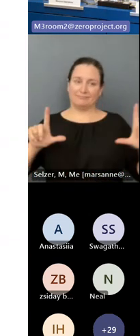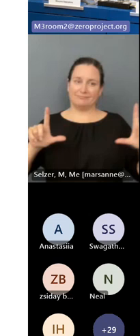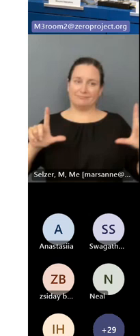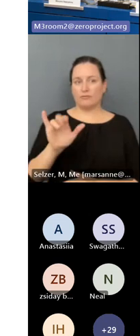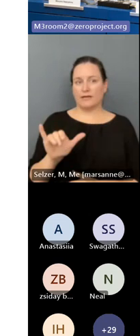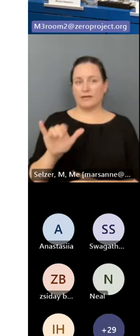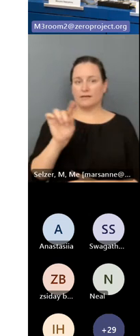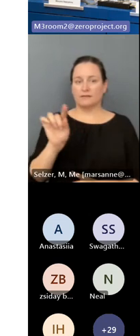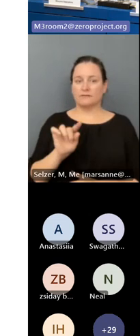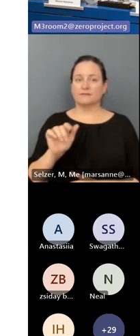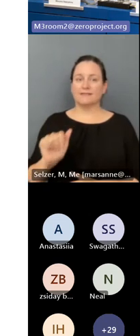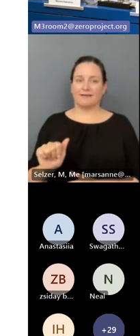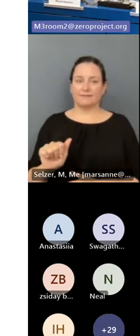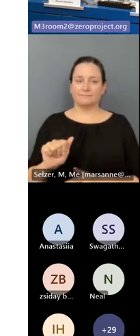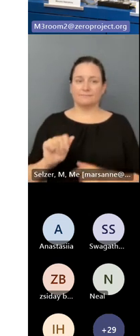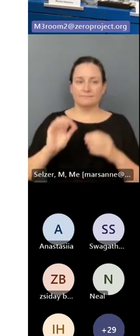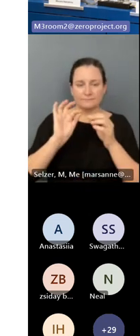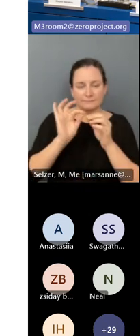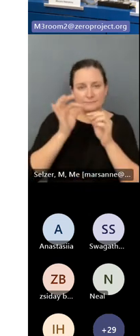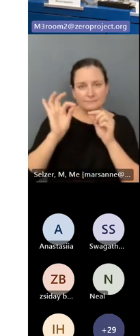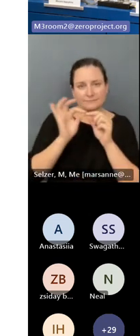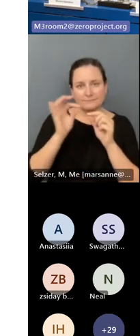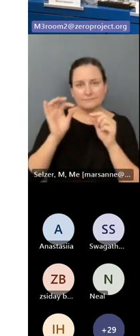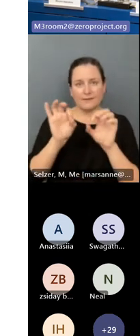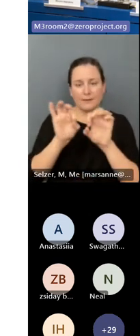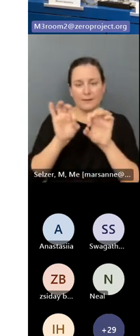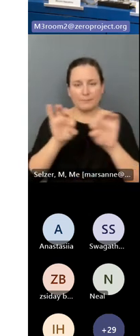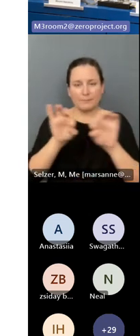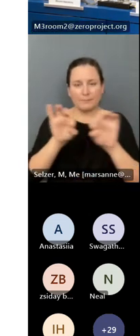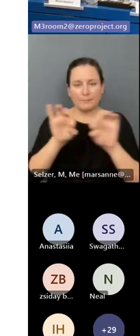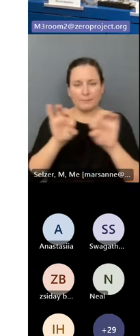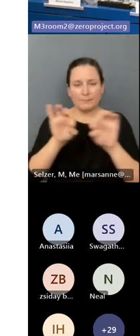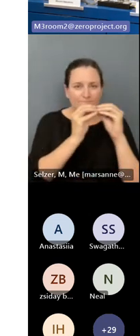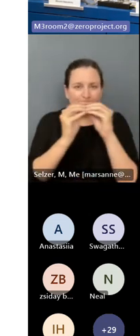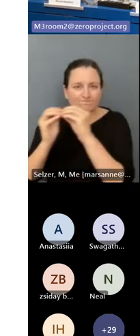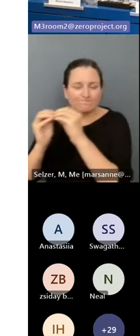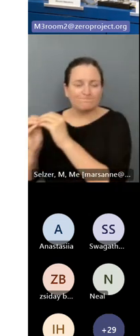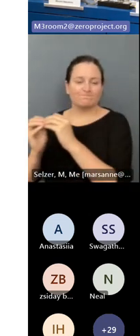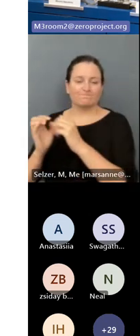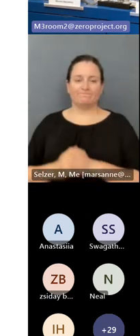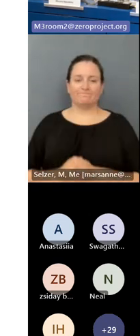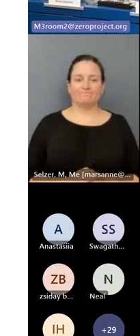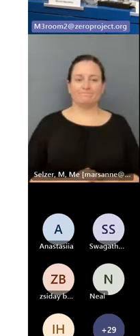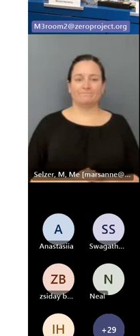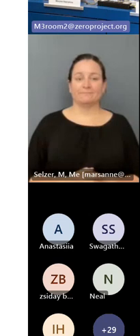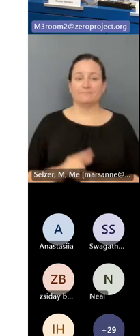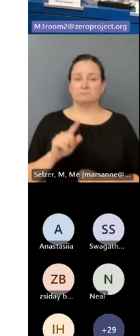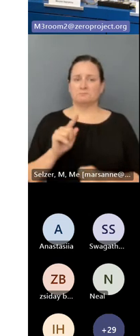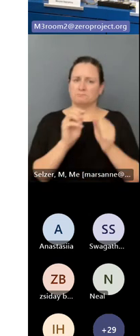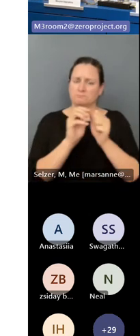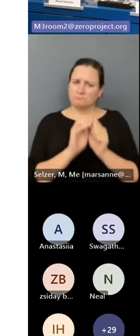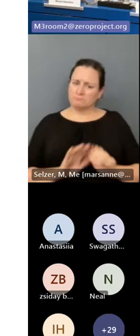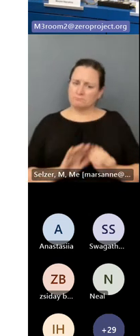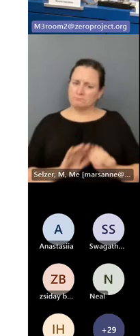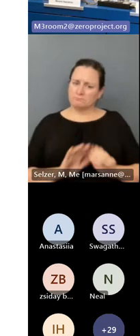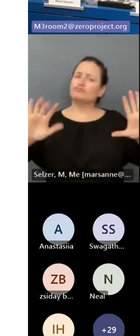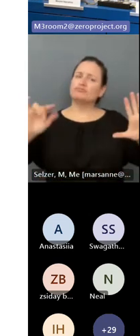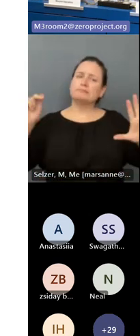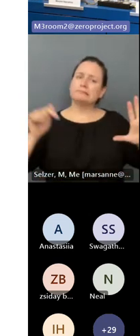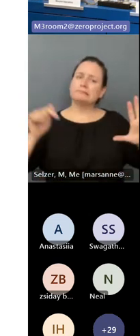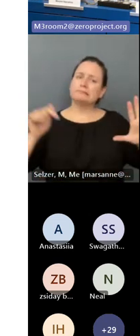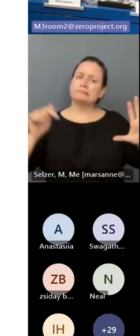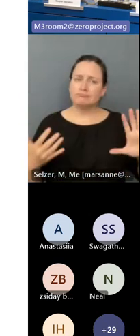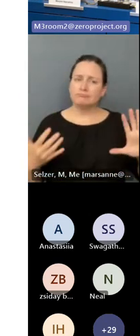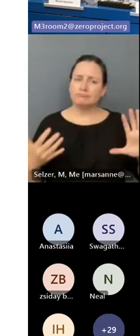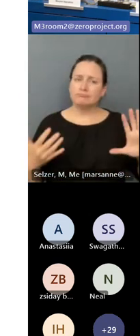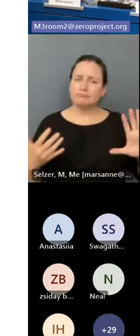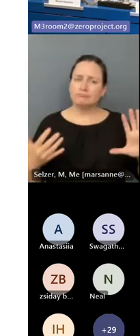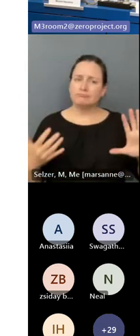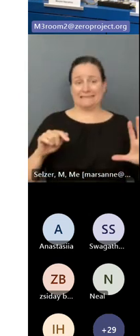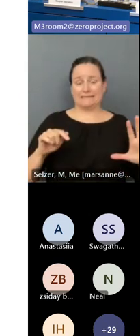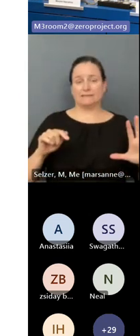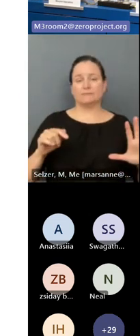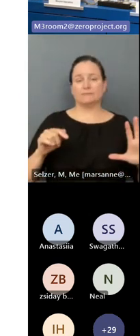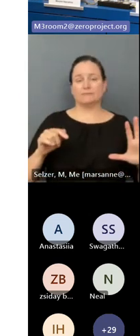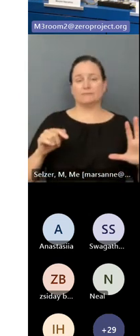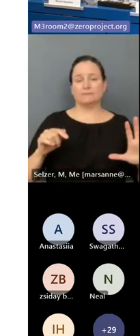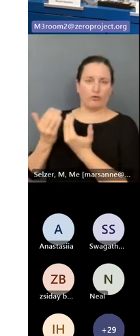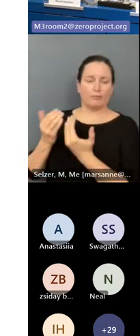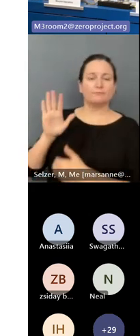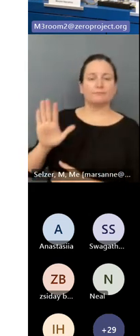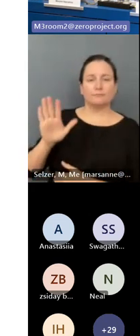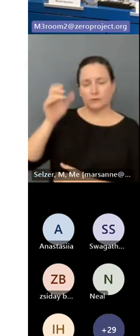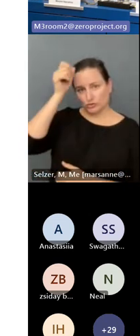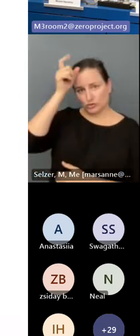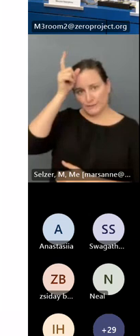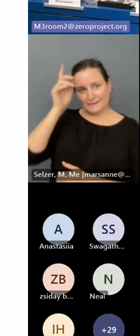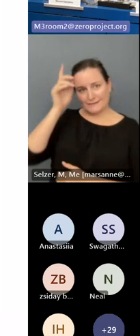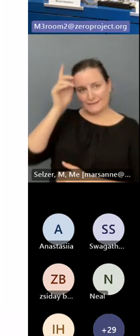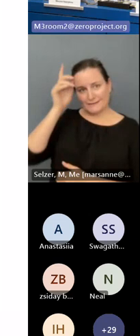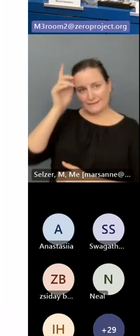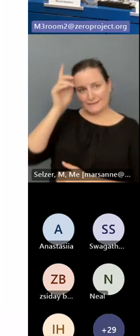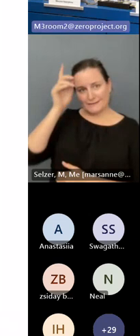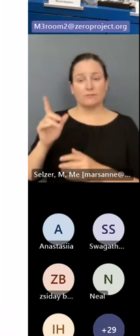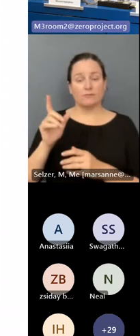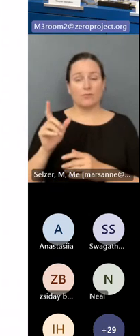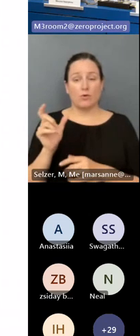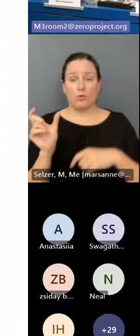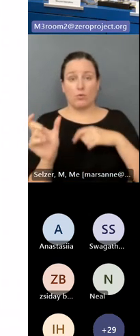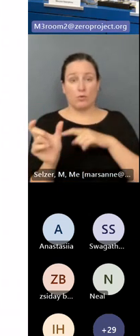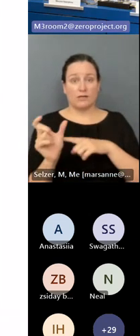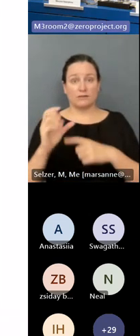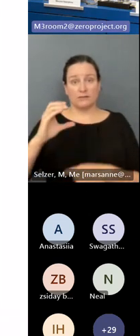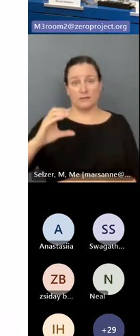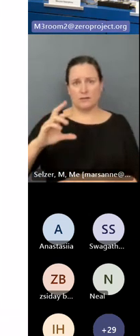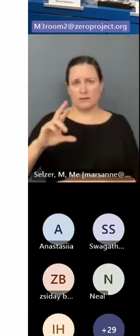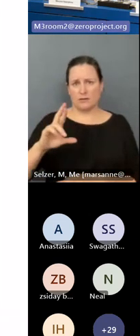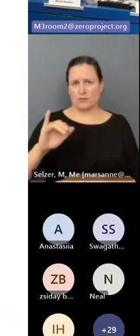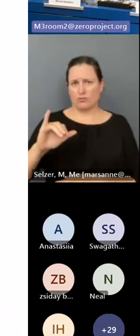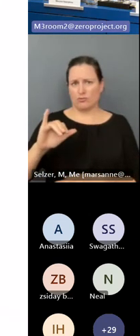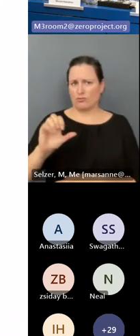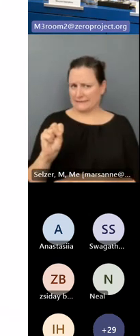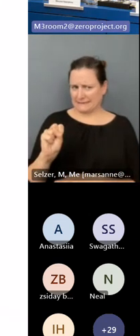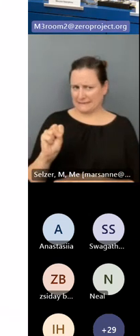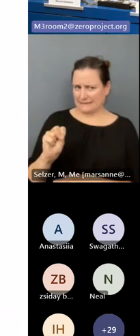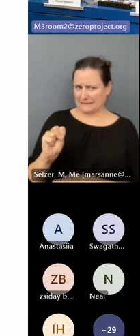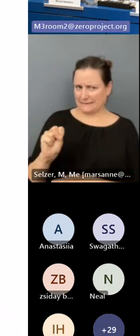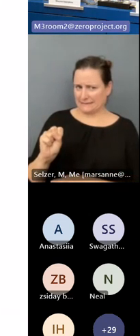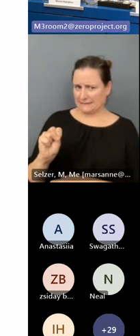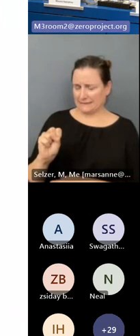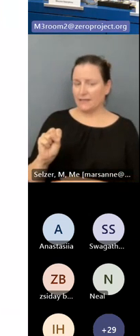women and it has two meanings. It comes from the word Christ, I am not an expert but it could mean